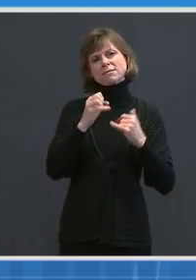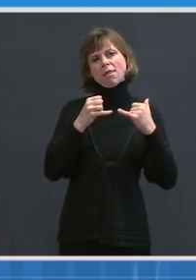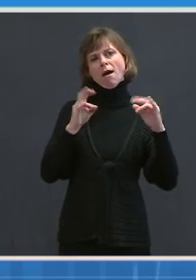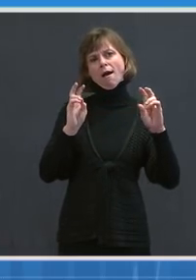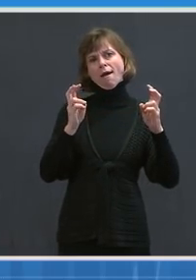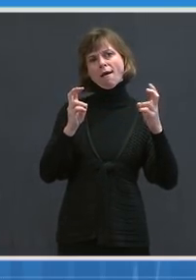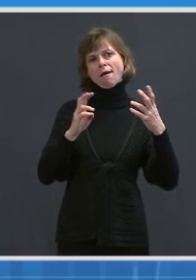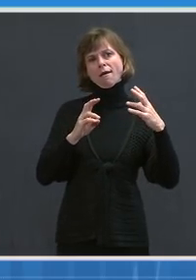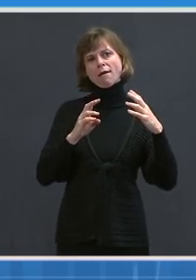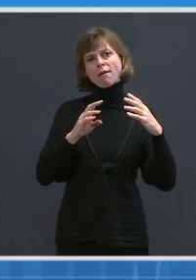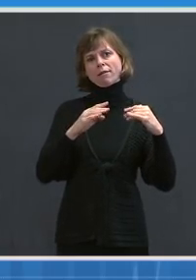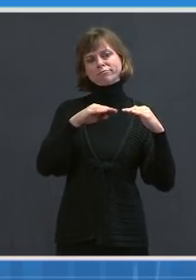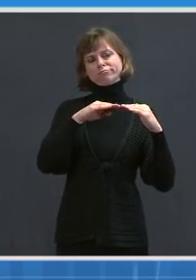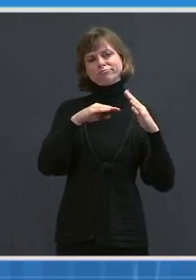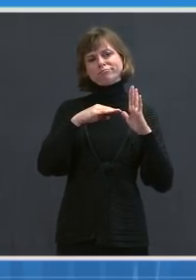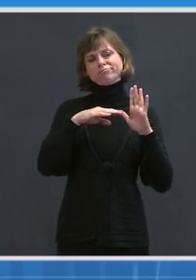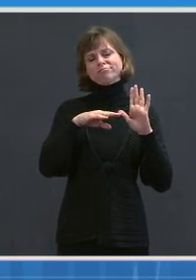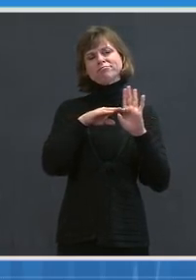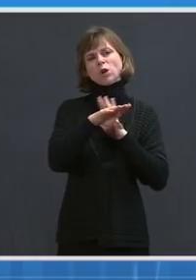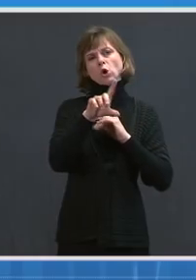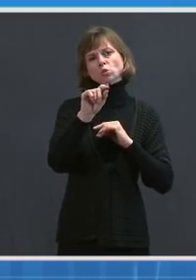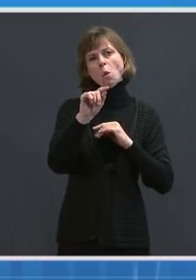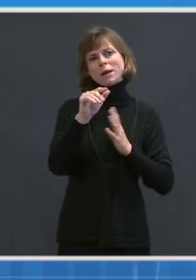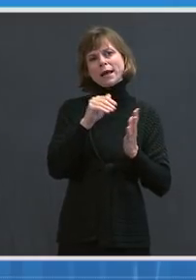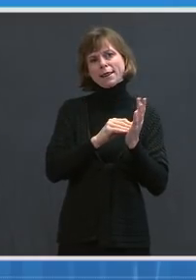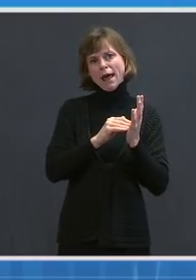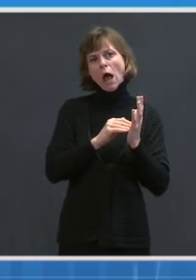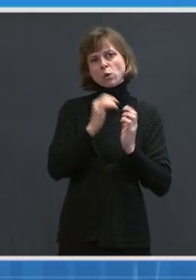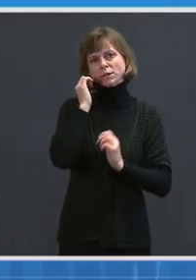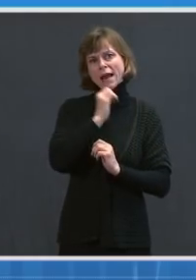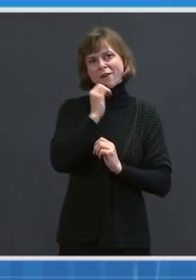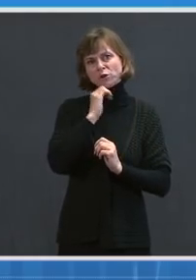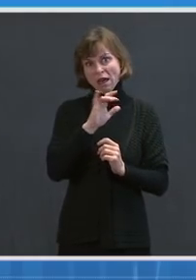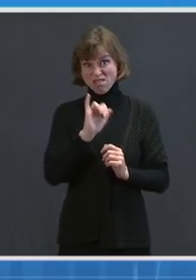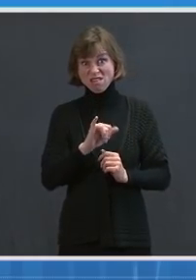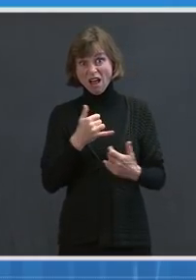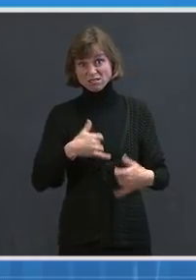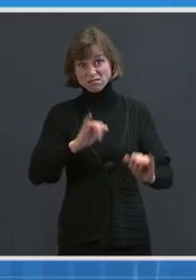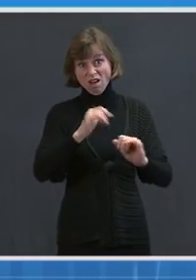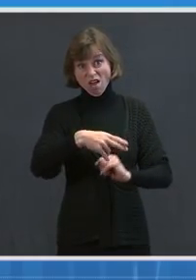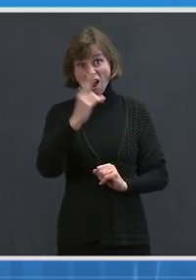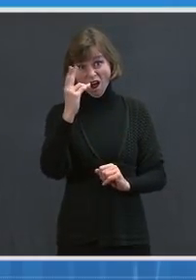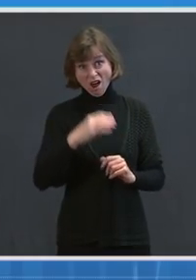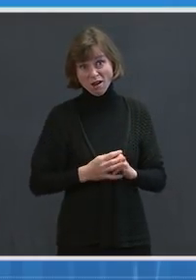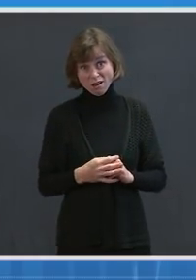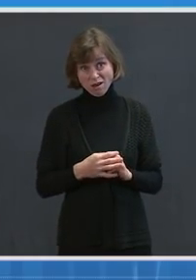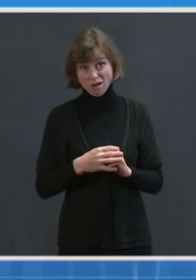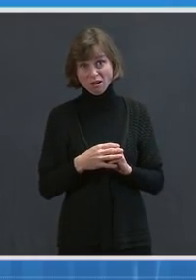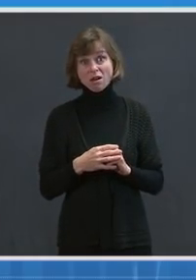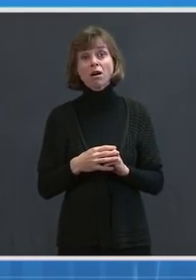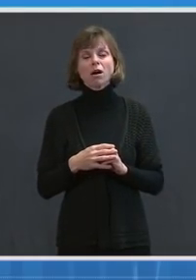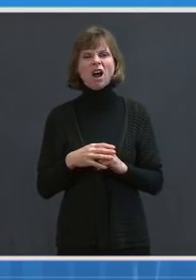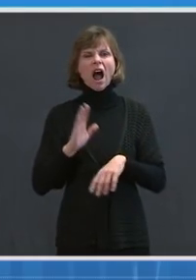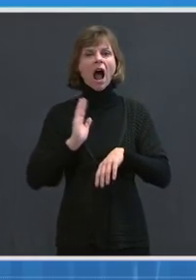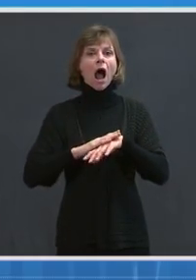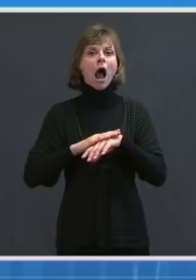That is a very high baseline, relatively speaking. When we tried to open up the country on the second peak,